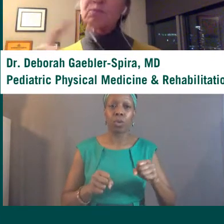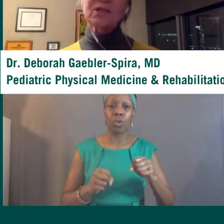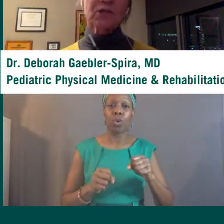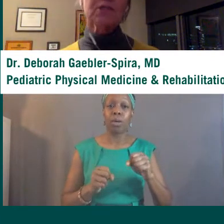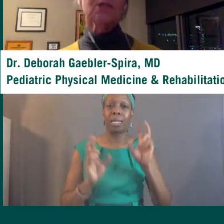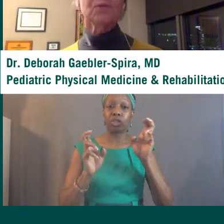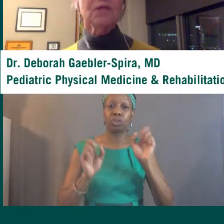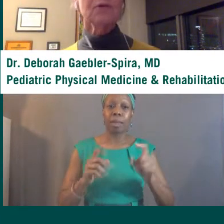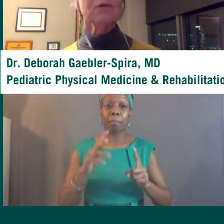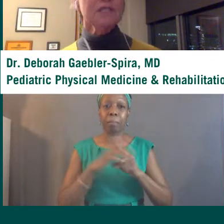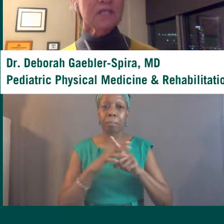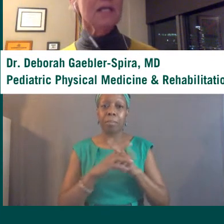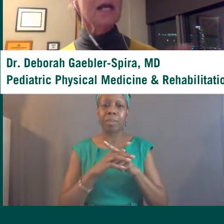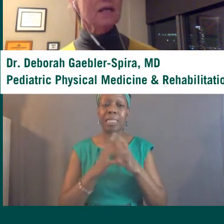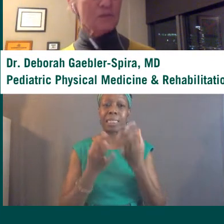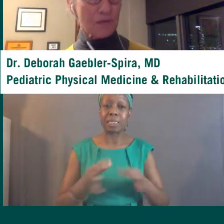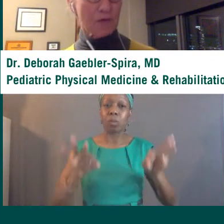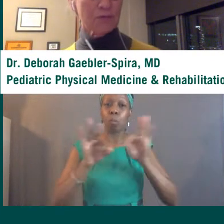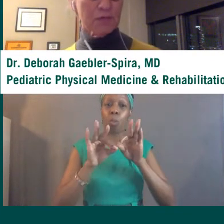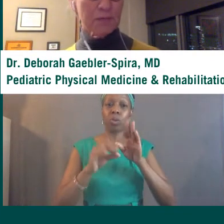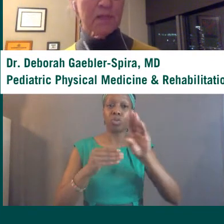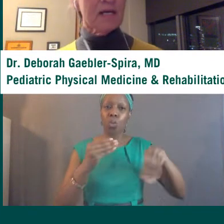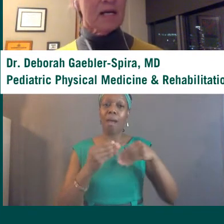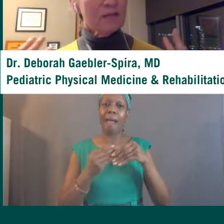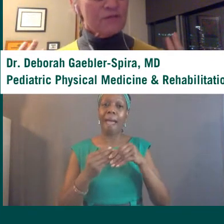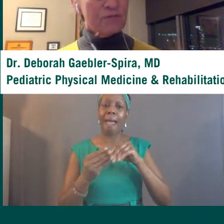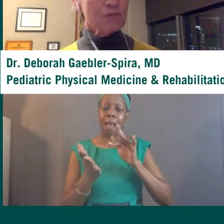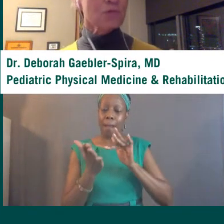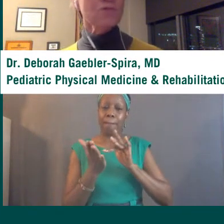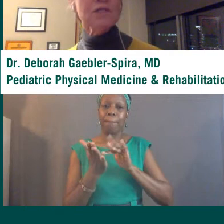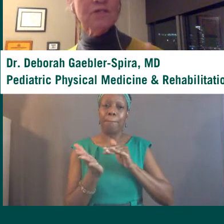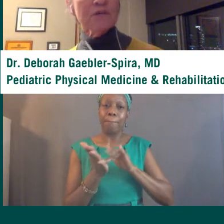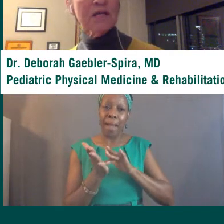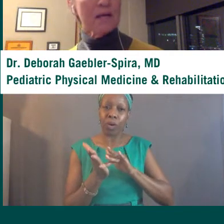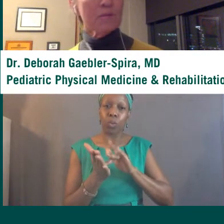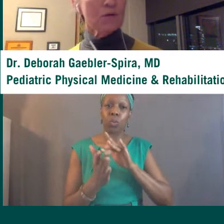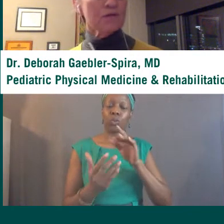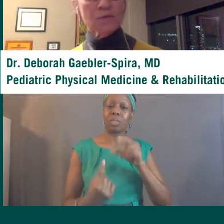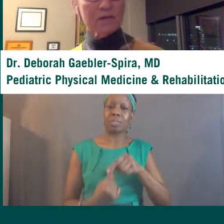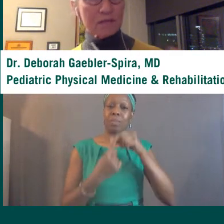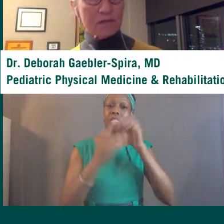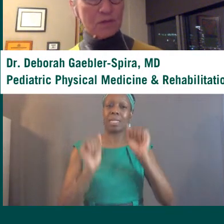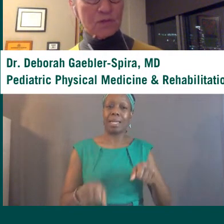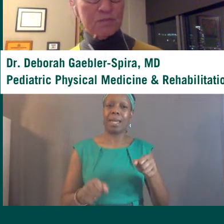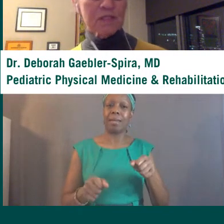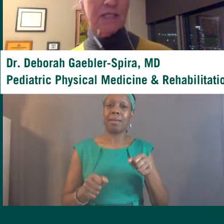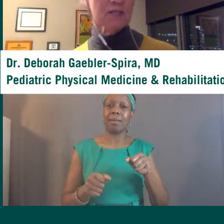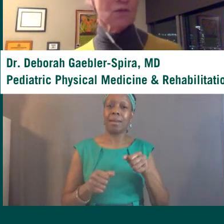specialties that are going to enhance the outcome. And the first really rehab goal is medical stability.